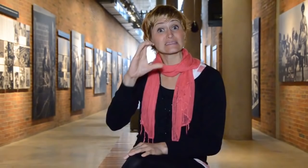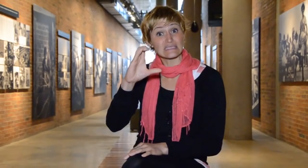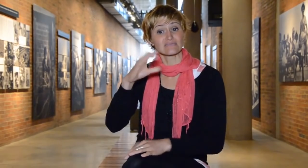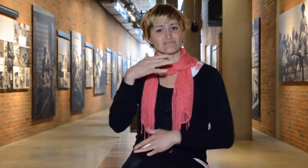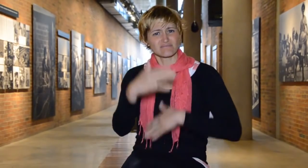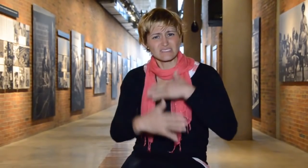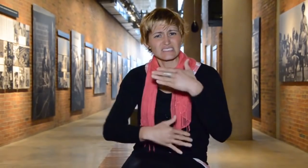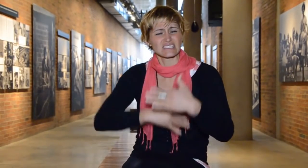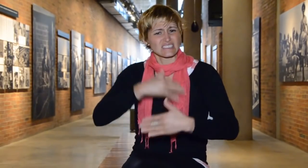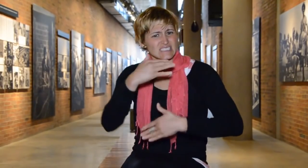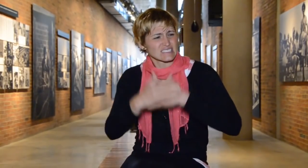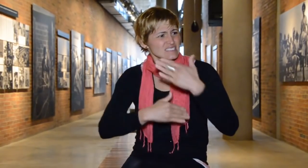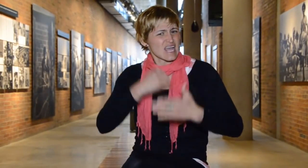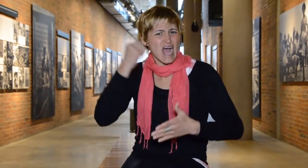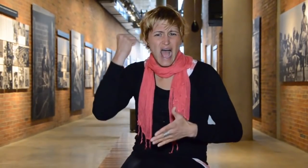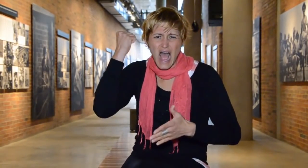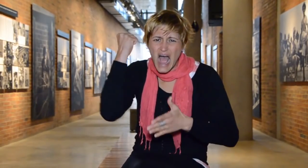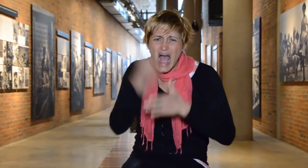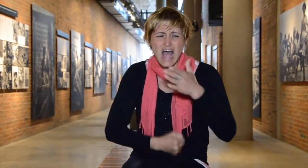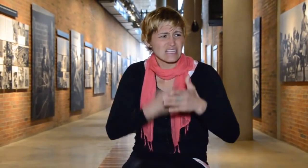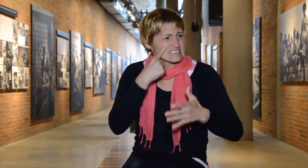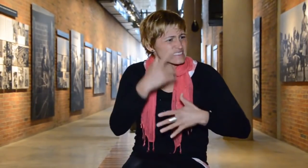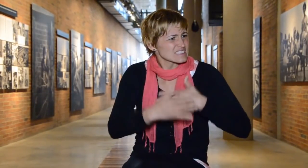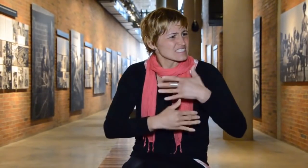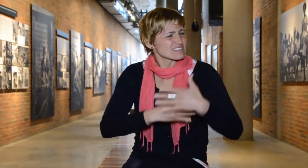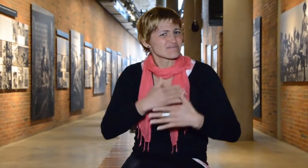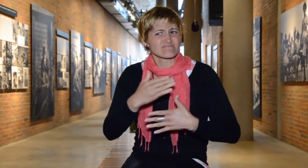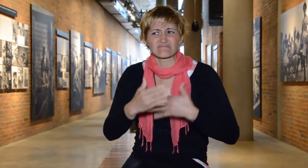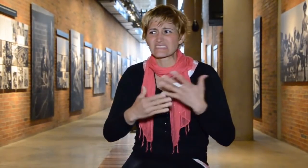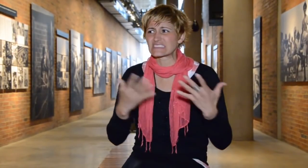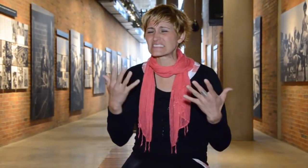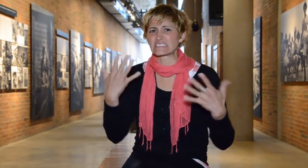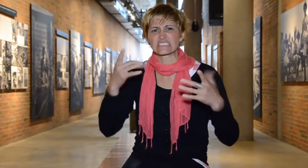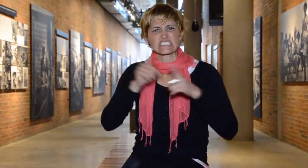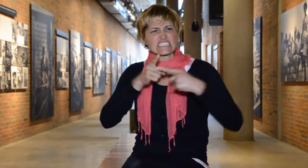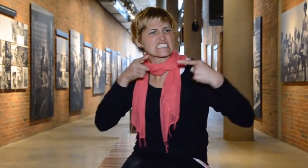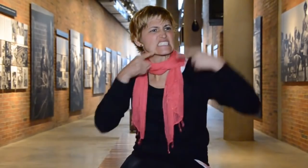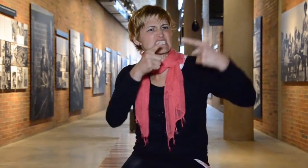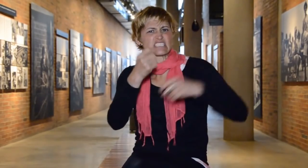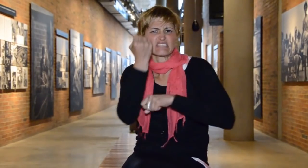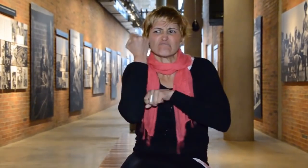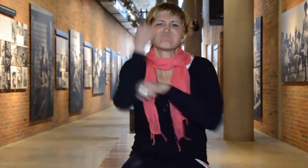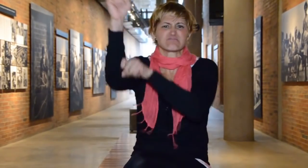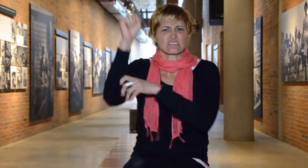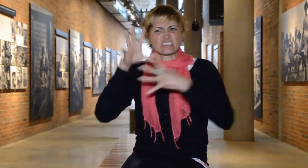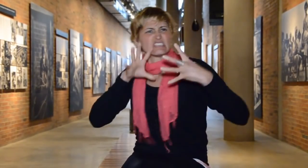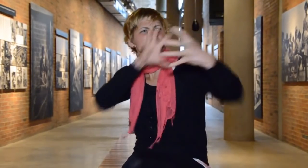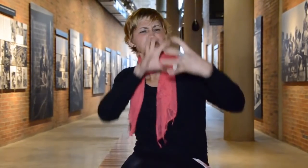ANC, struggling with hardships of advocating, decided to change the approach from aggressive to gentle, wanting